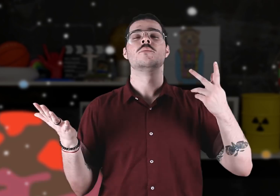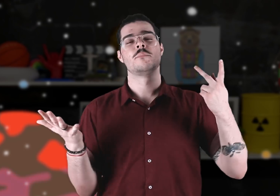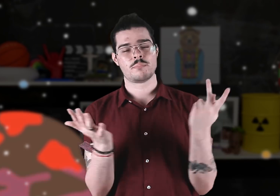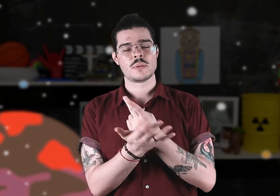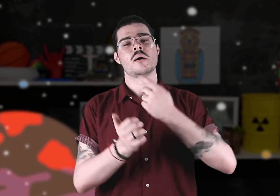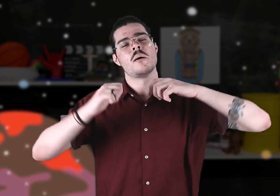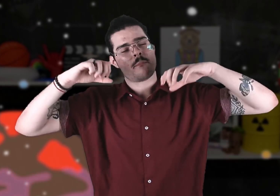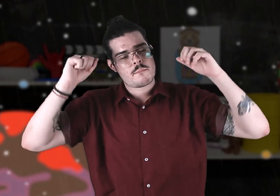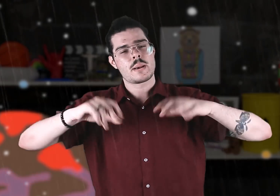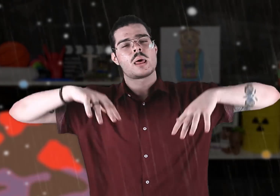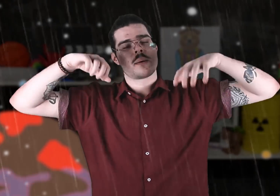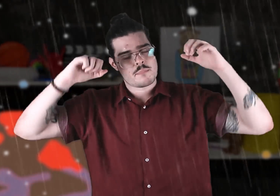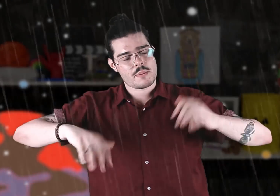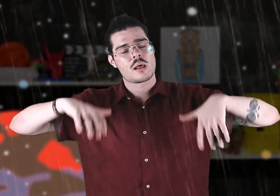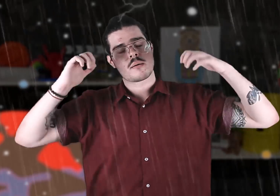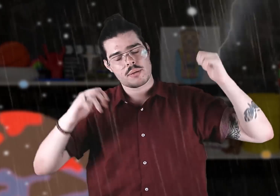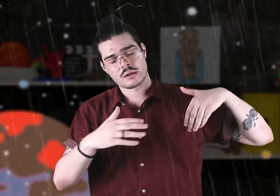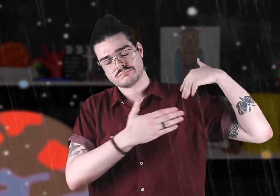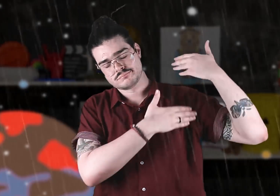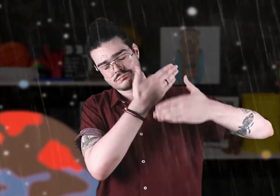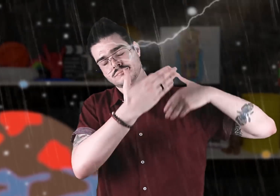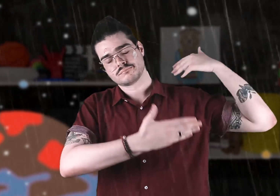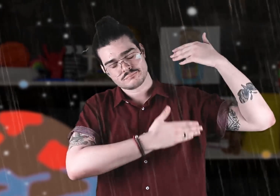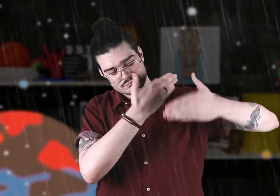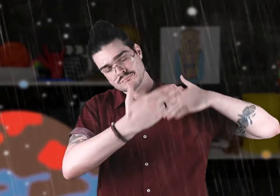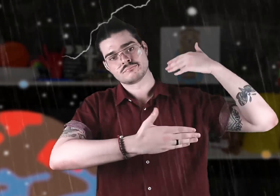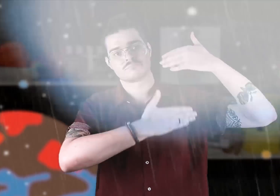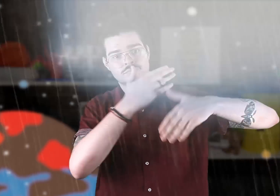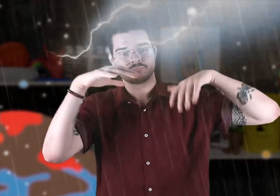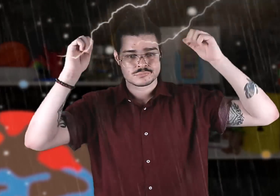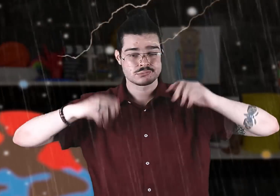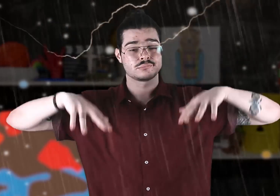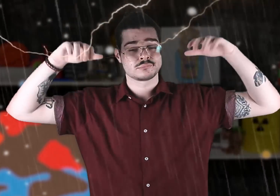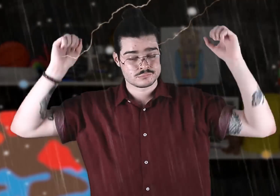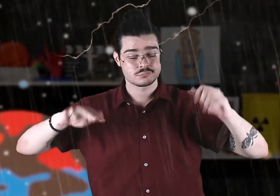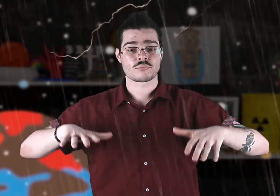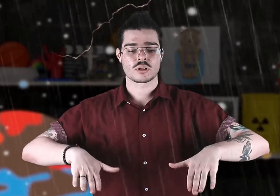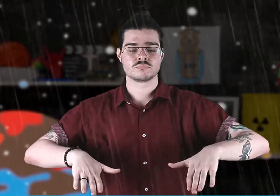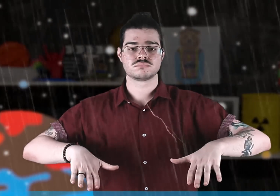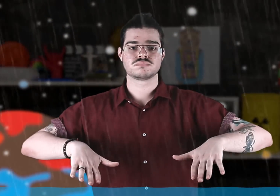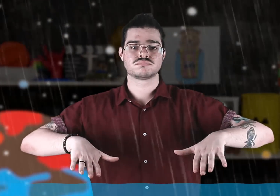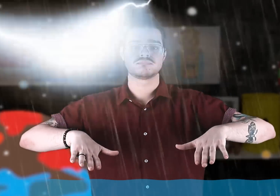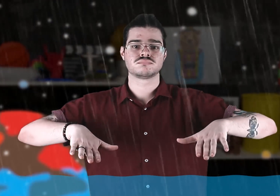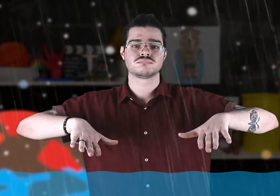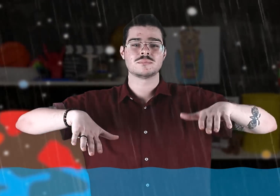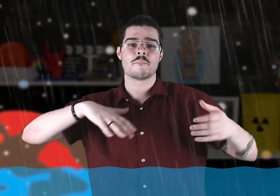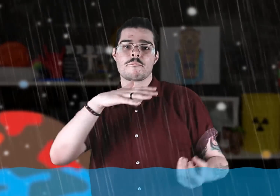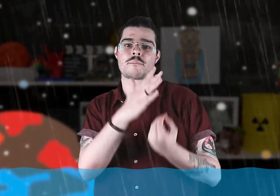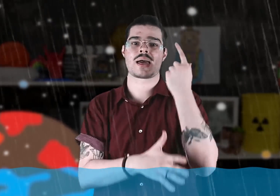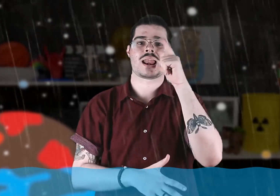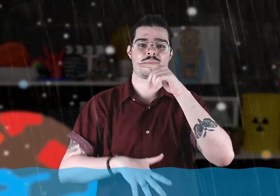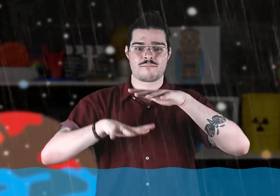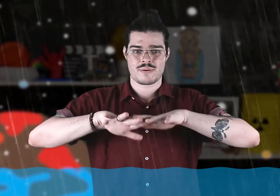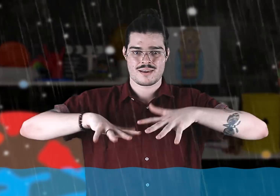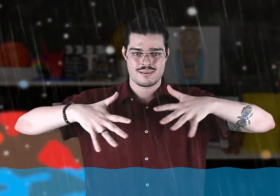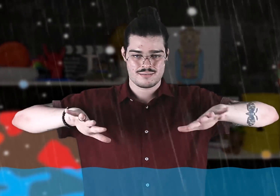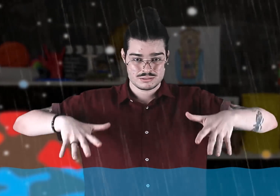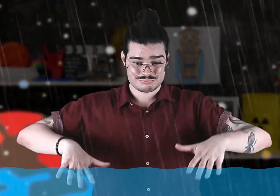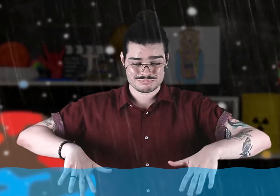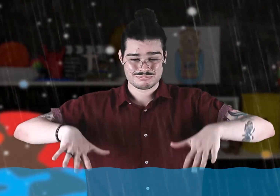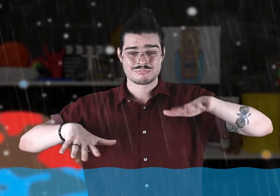Then, a long period of rain formed the oceans,